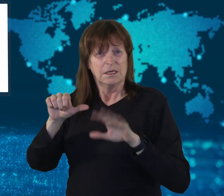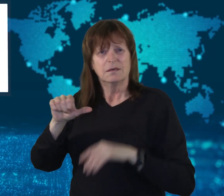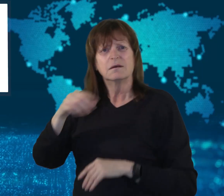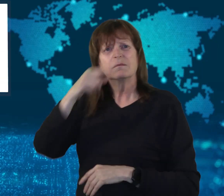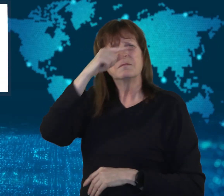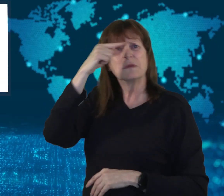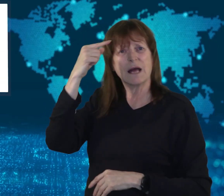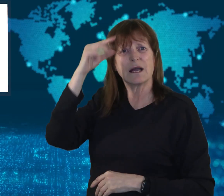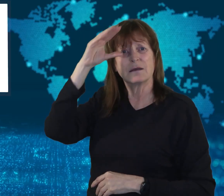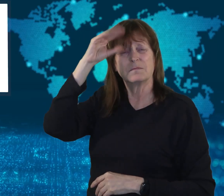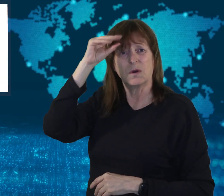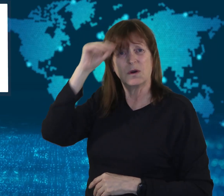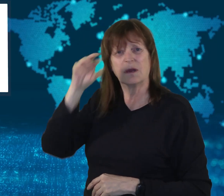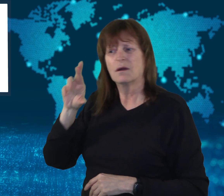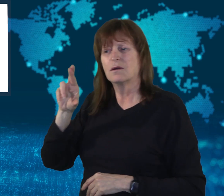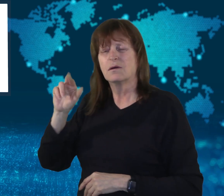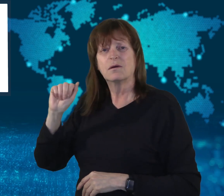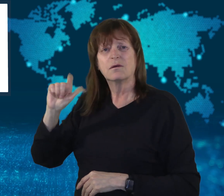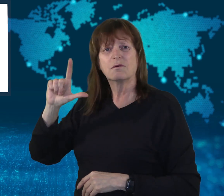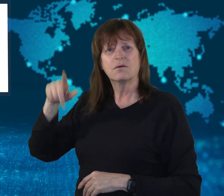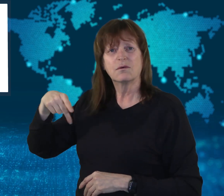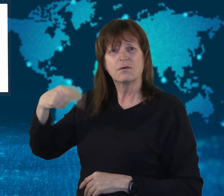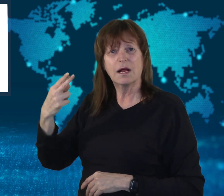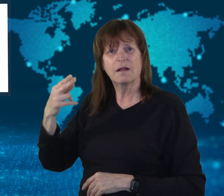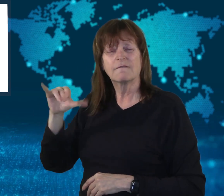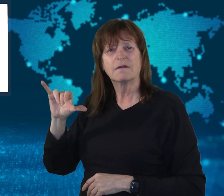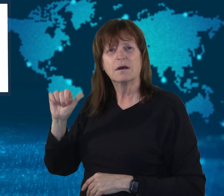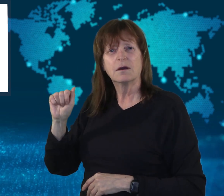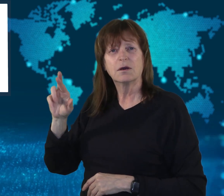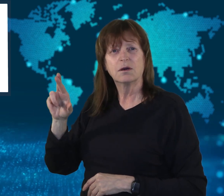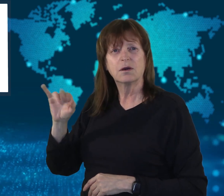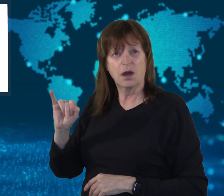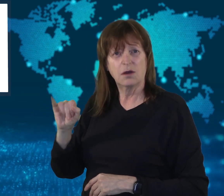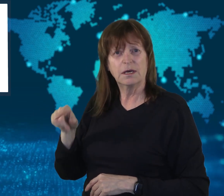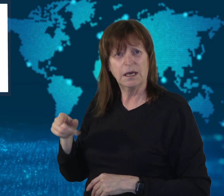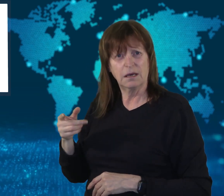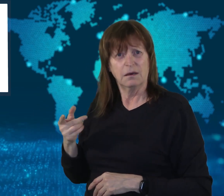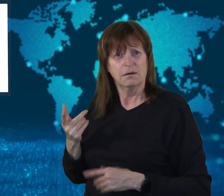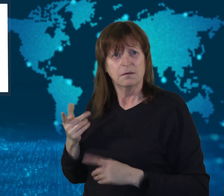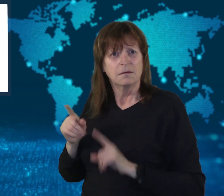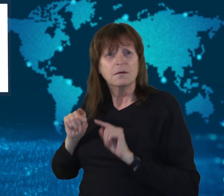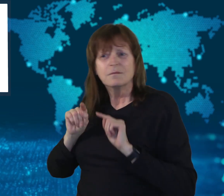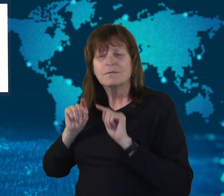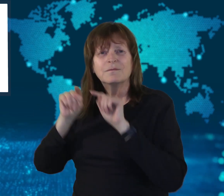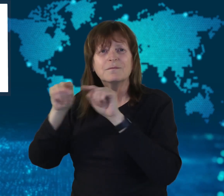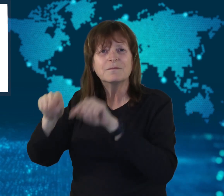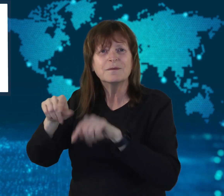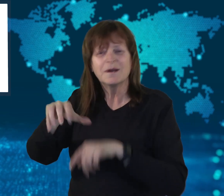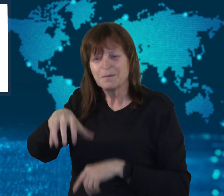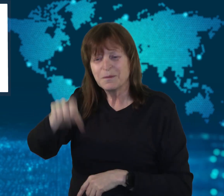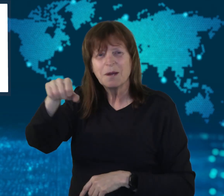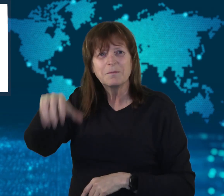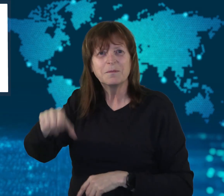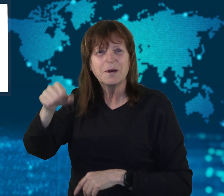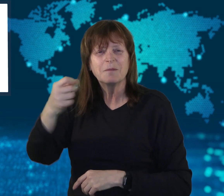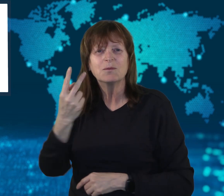his two younger brothers when he showed up at the wrong house in Kansas City.